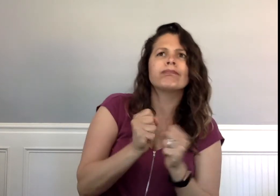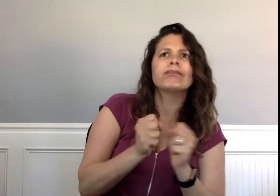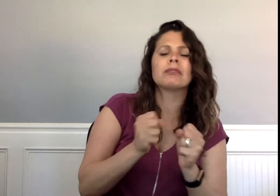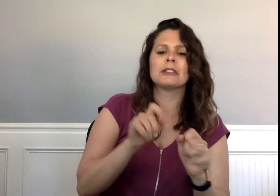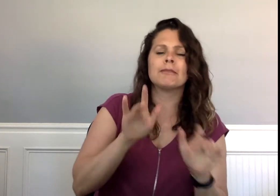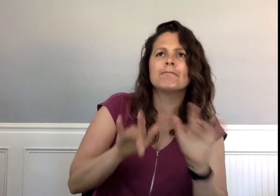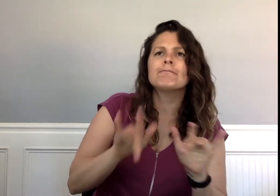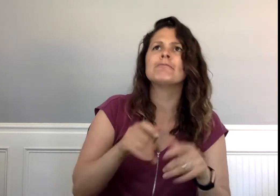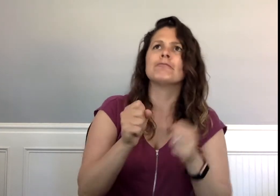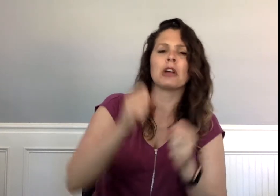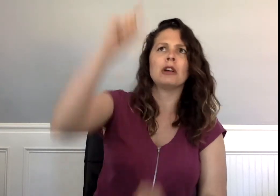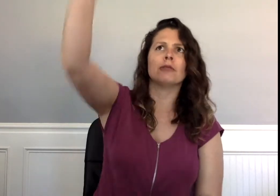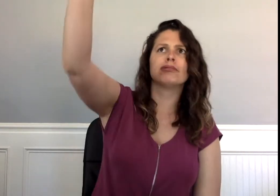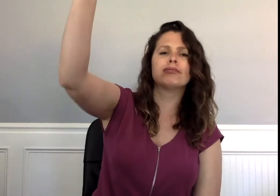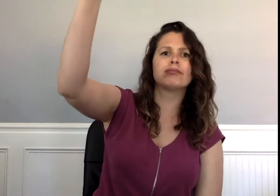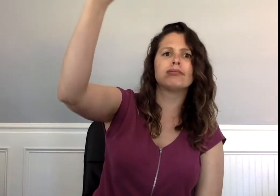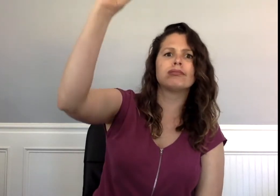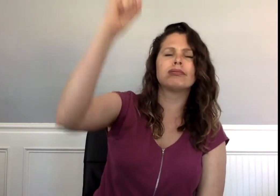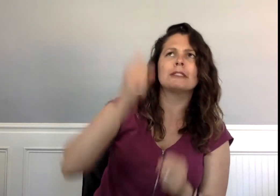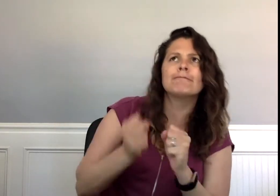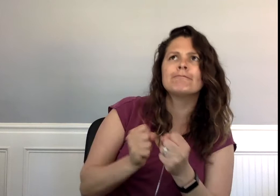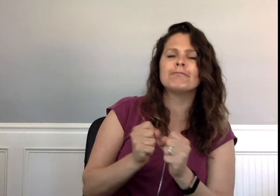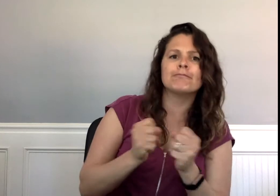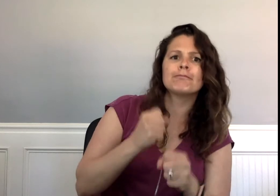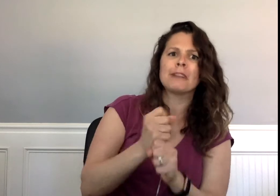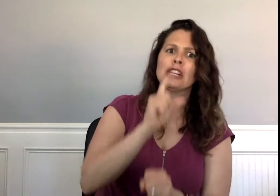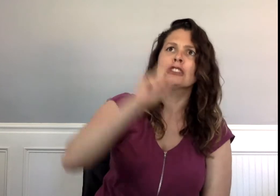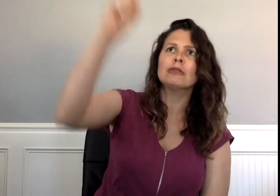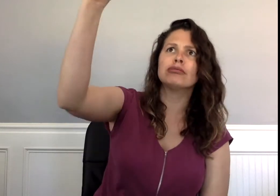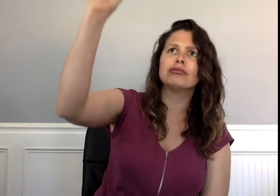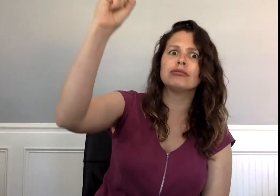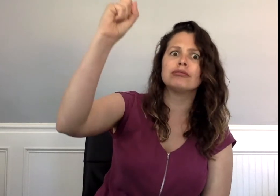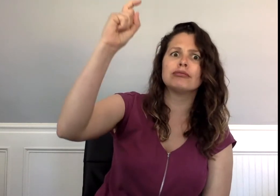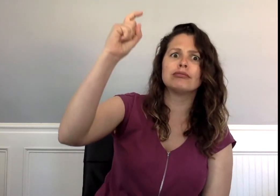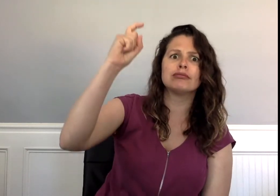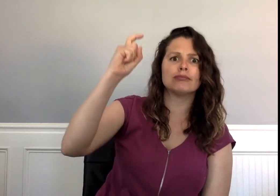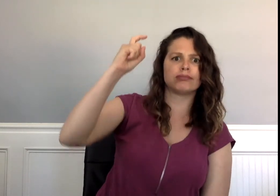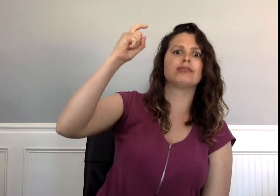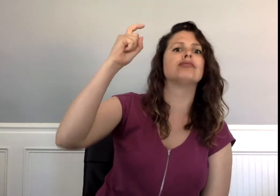He cranked gears, pulled levers, and pushed buttons.